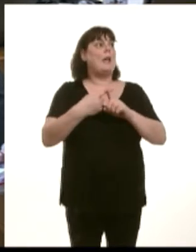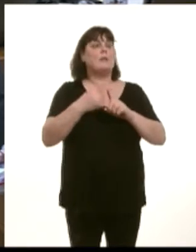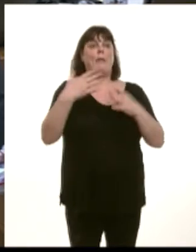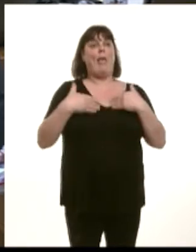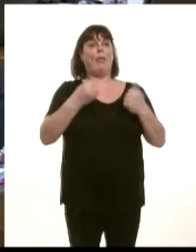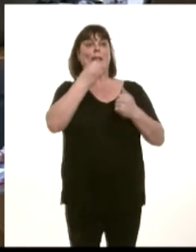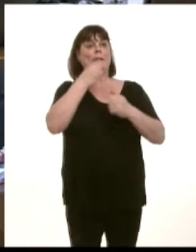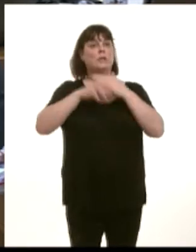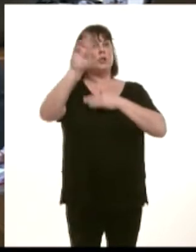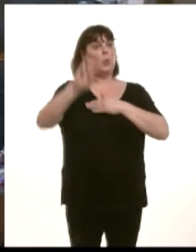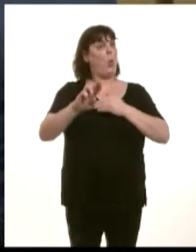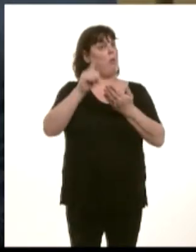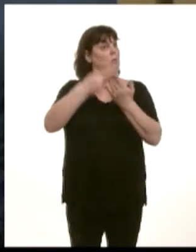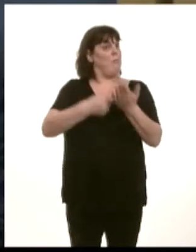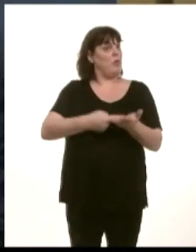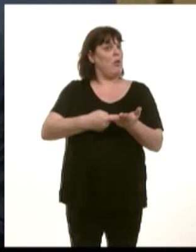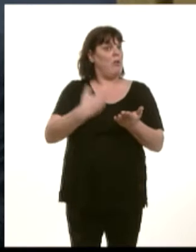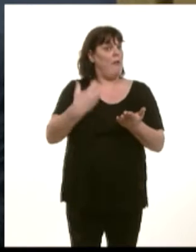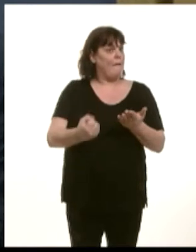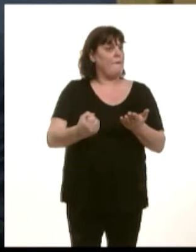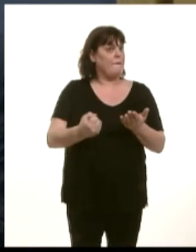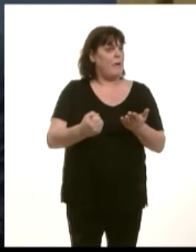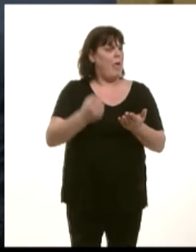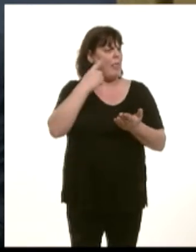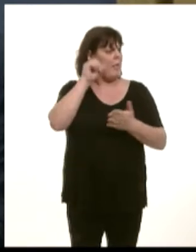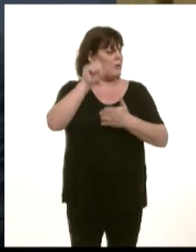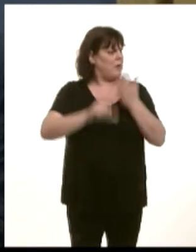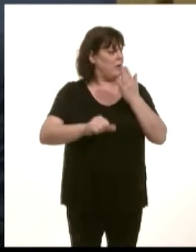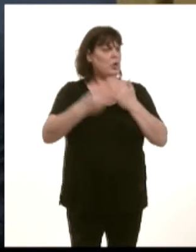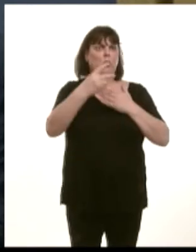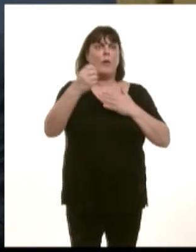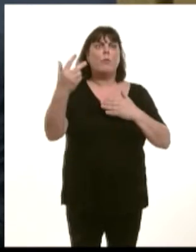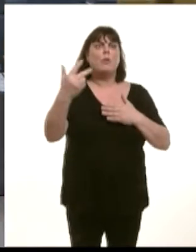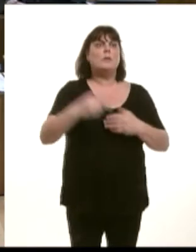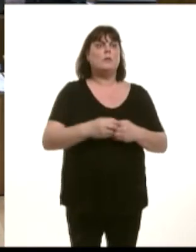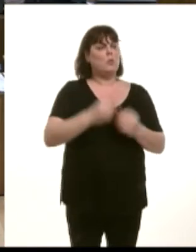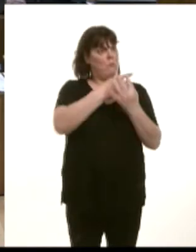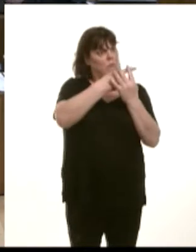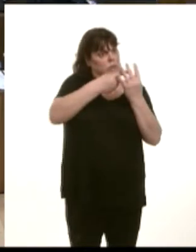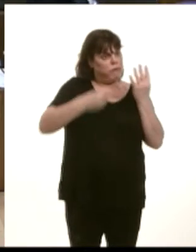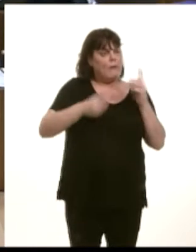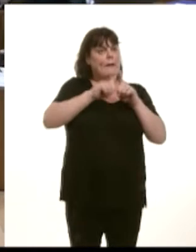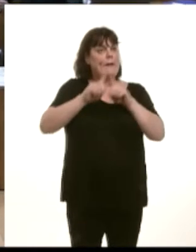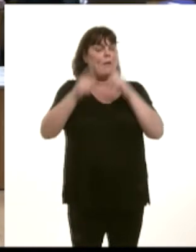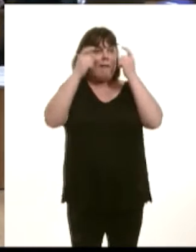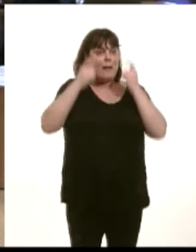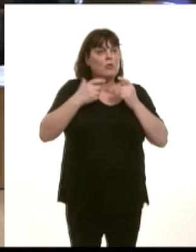Eating in Schools (Wales) Measure 2009 that was implemented in, I think, 2013. So, a number of legislative actions have already been taken.